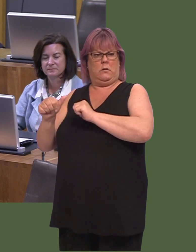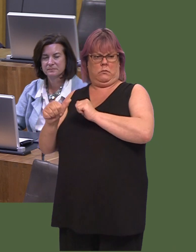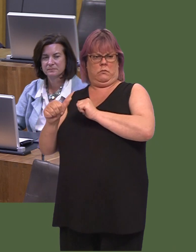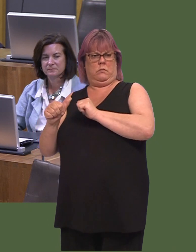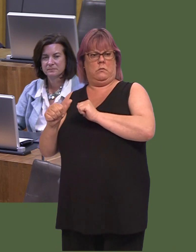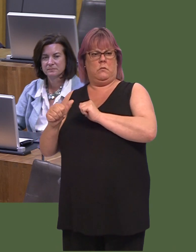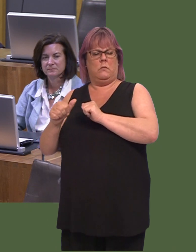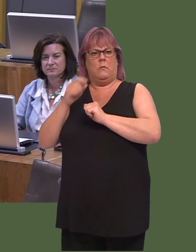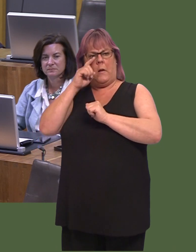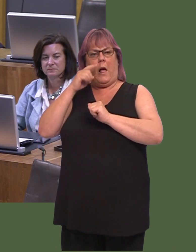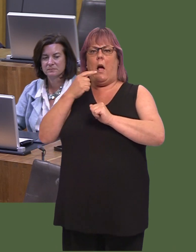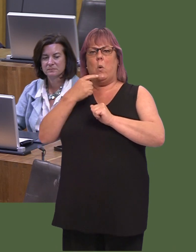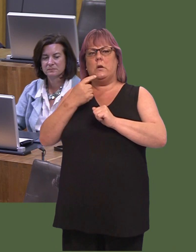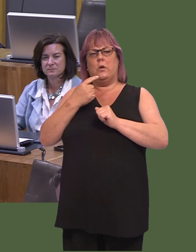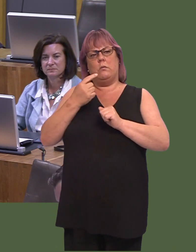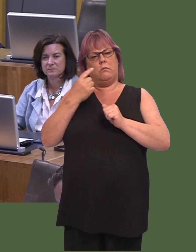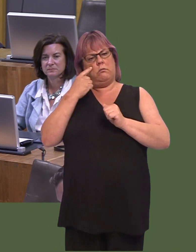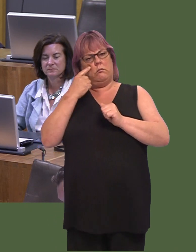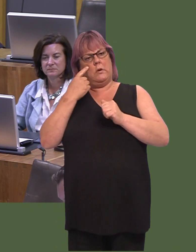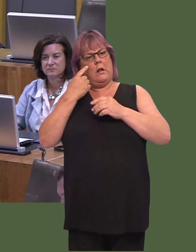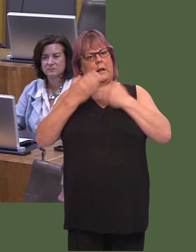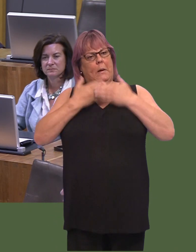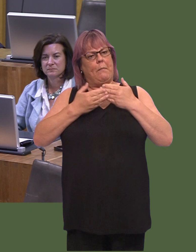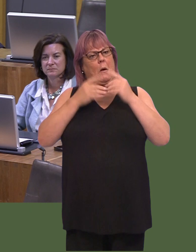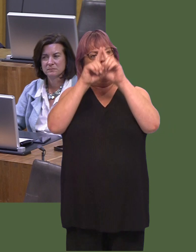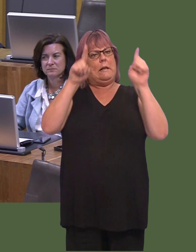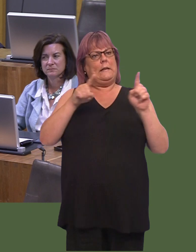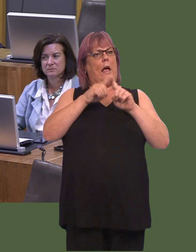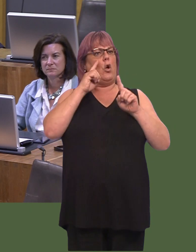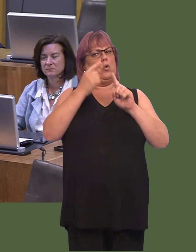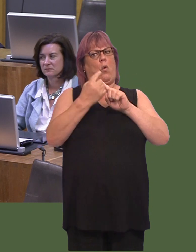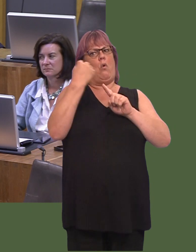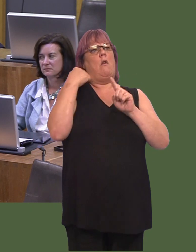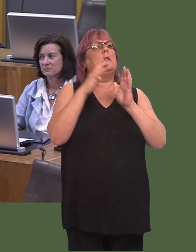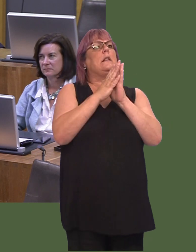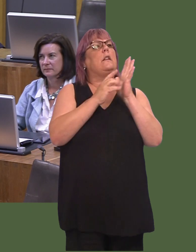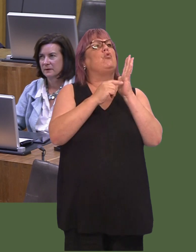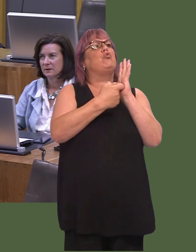London, I simply repeat to him a sign I saw, which touched me, in Tredegar on Sunday, and